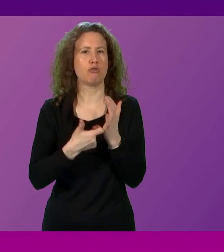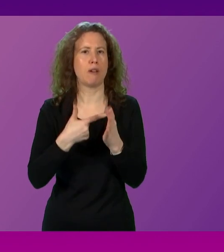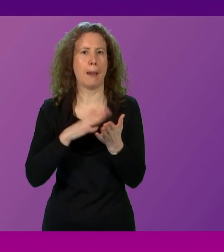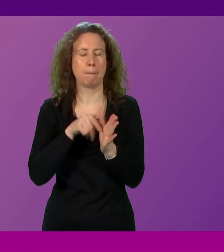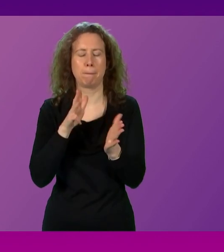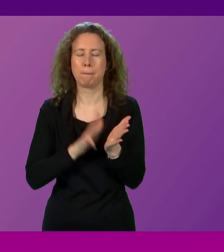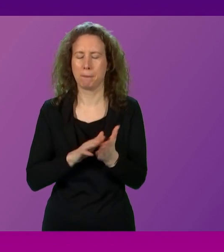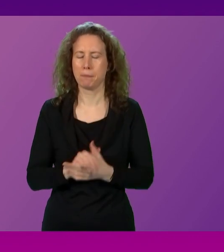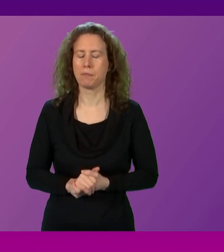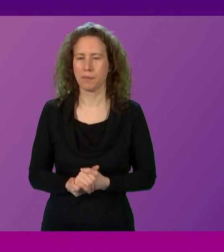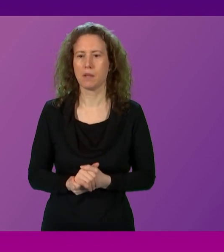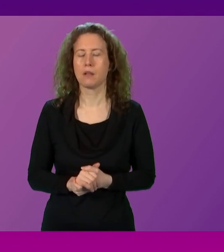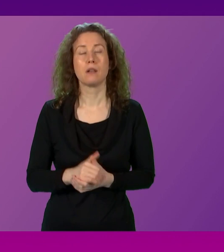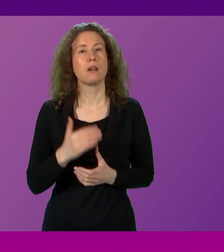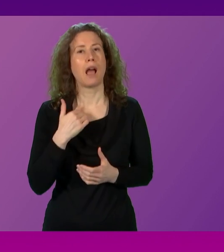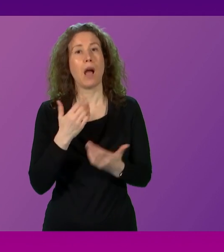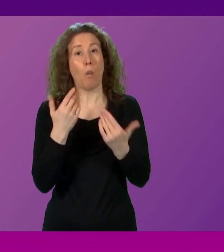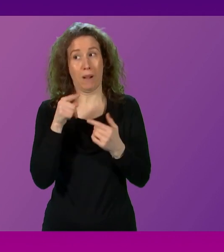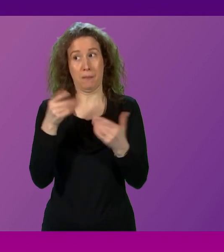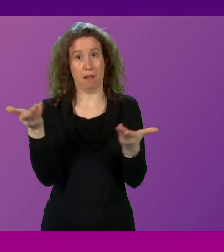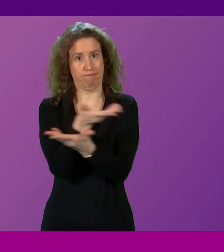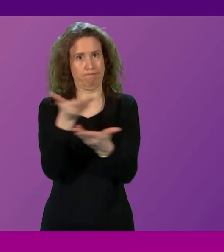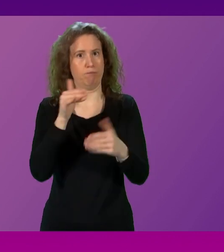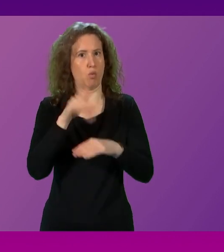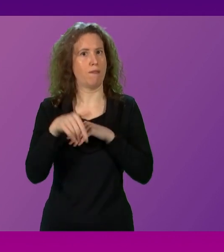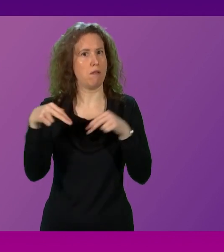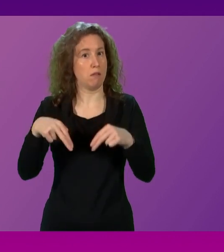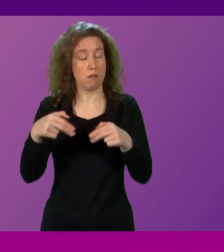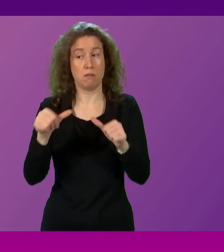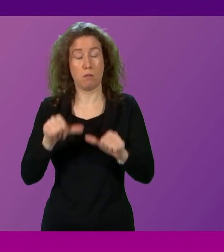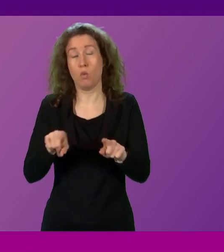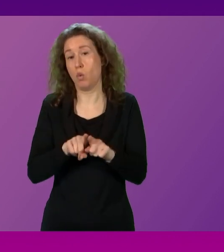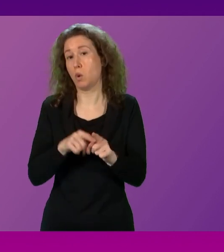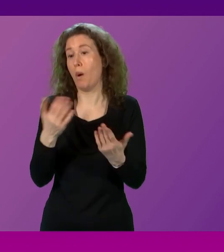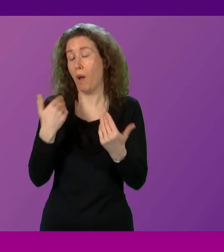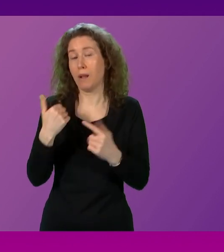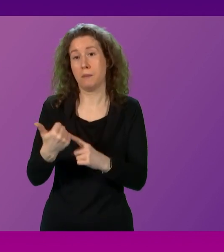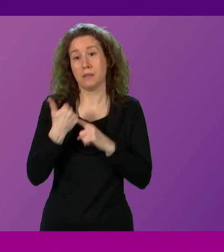I welcome that exchange and, further to that, I welcome the Government’s support for my welfare